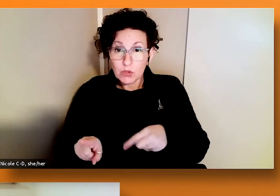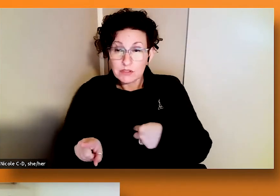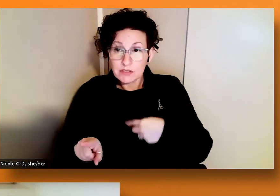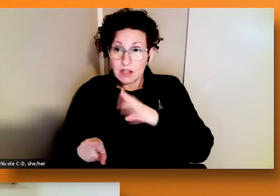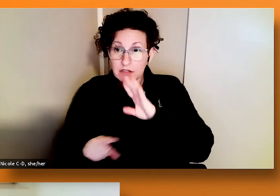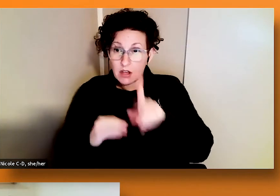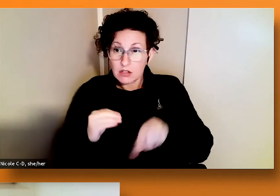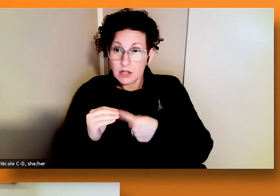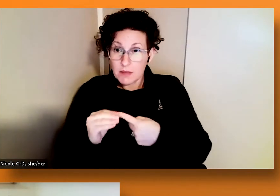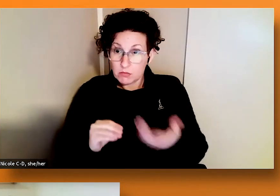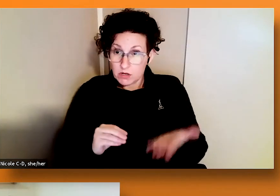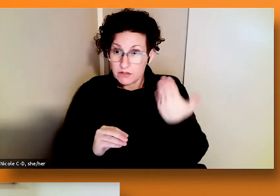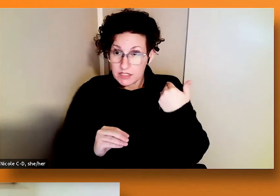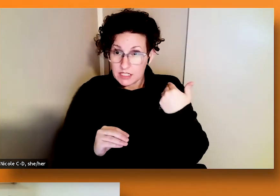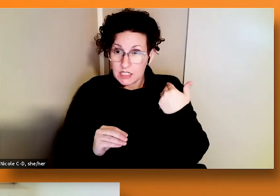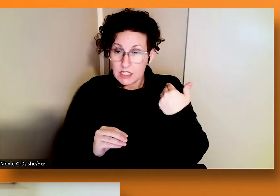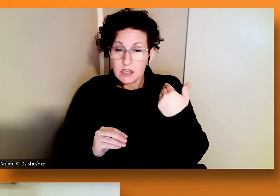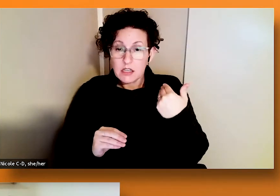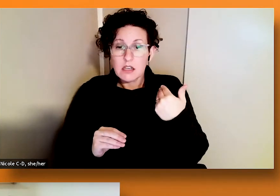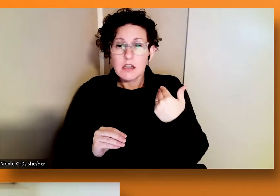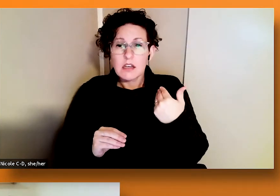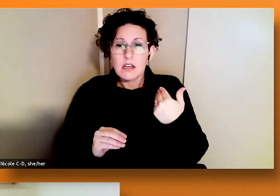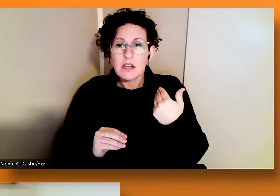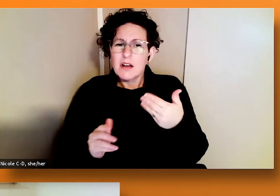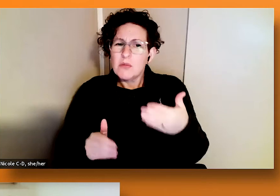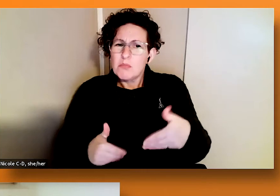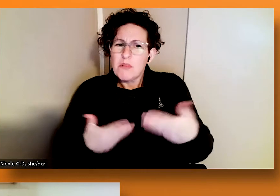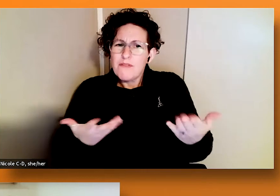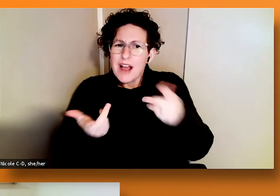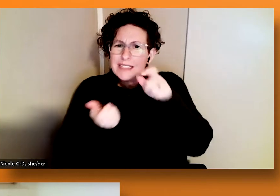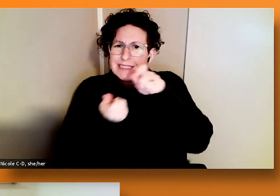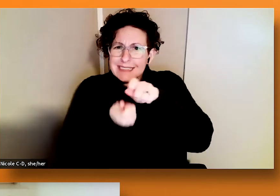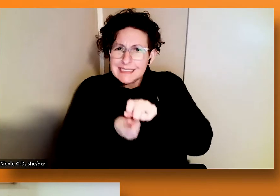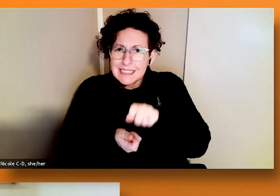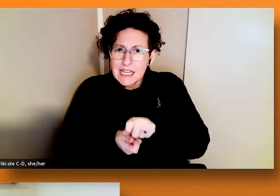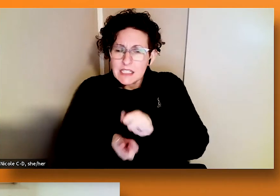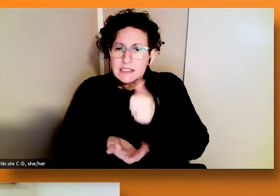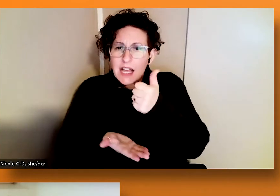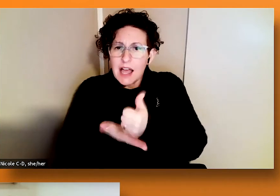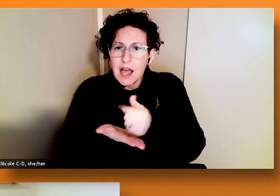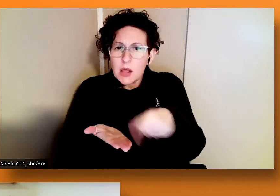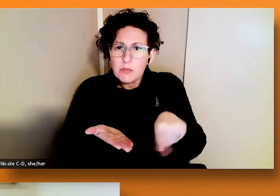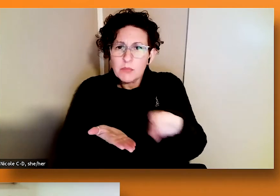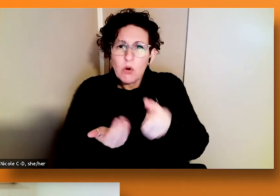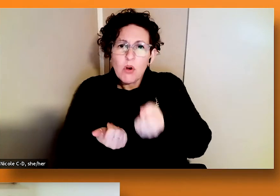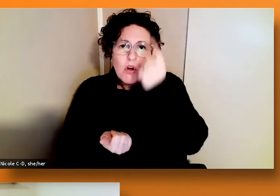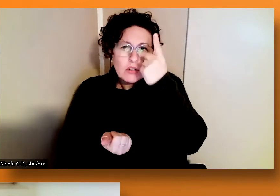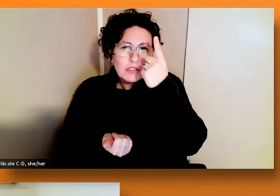that I talked about, those provide details that help you see